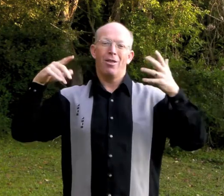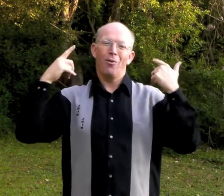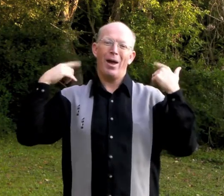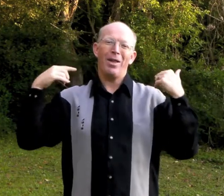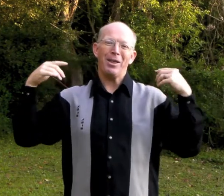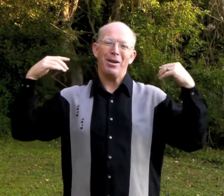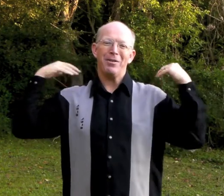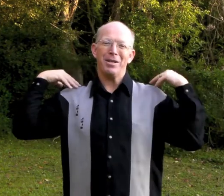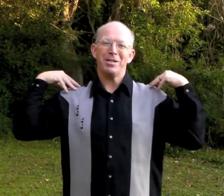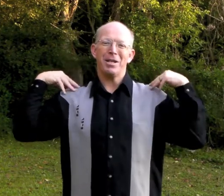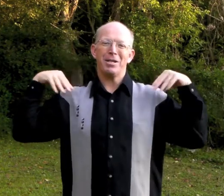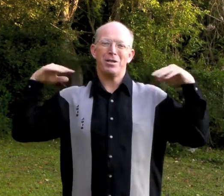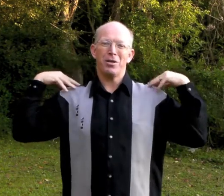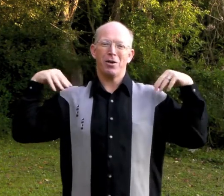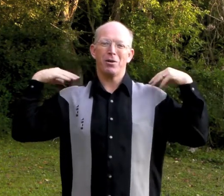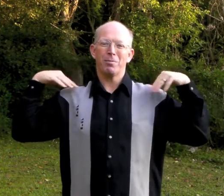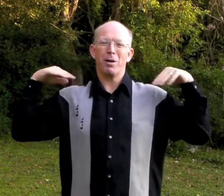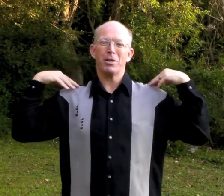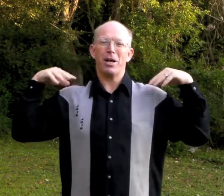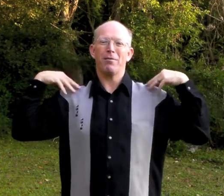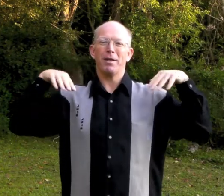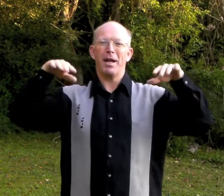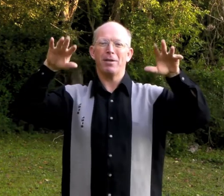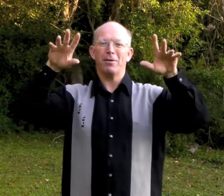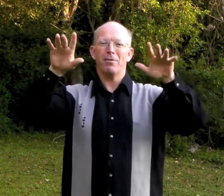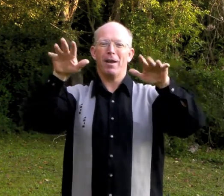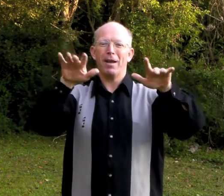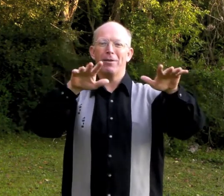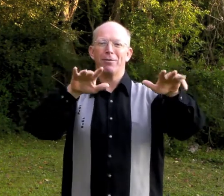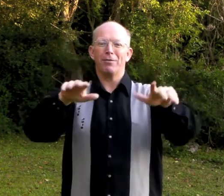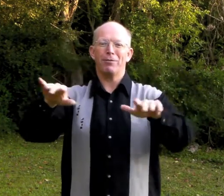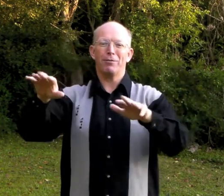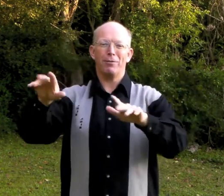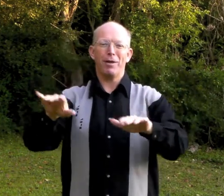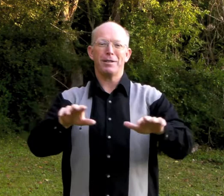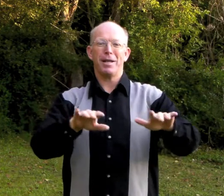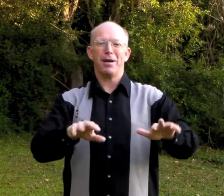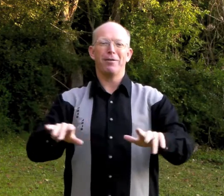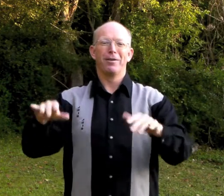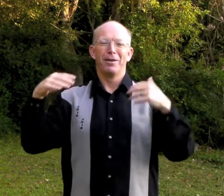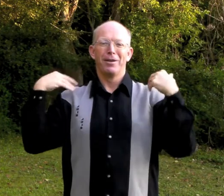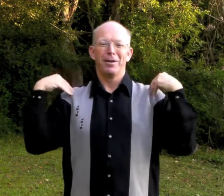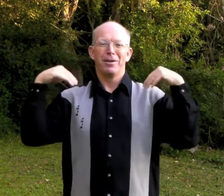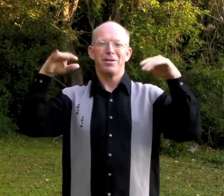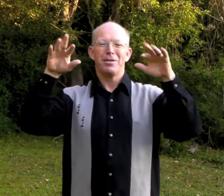And the way I think of it is you are brushing off the dandruff and it flakes down.